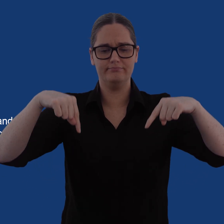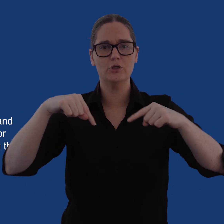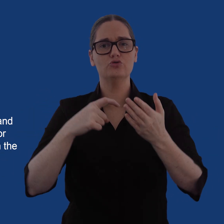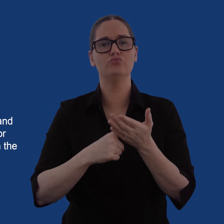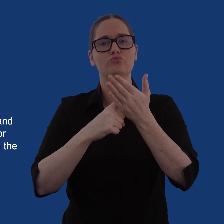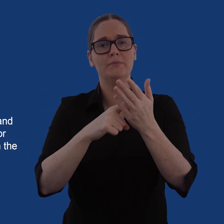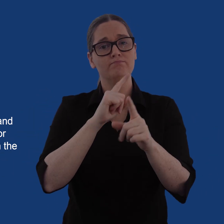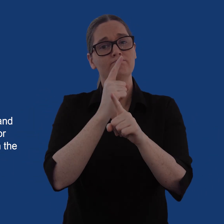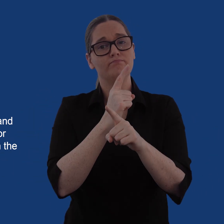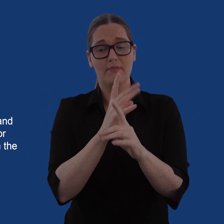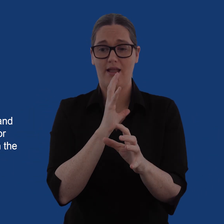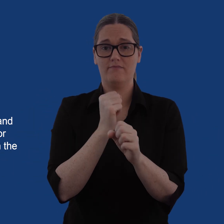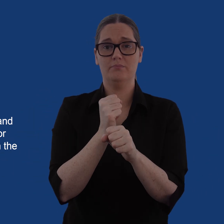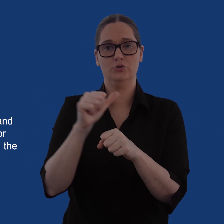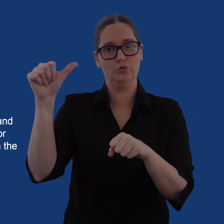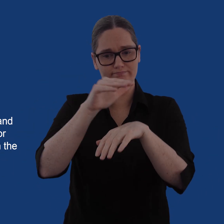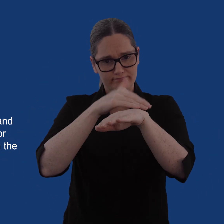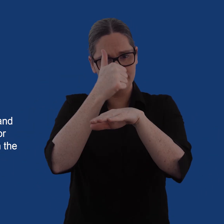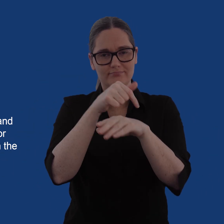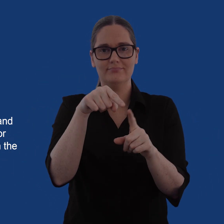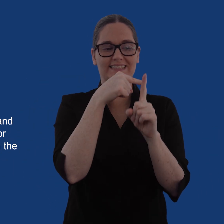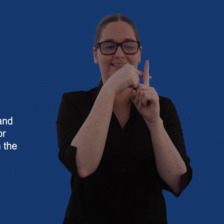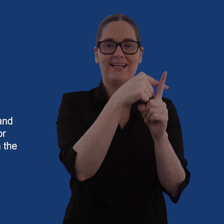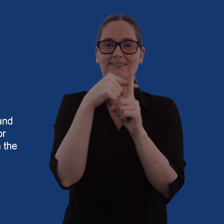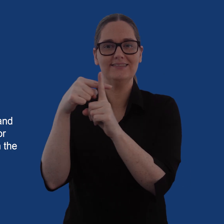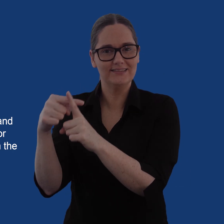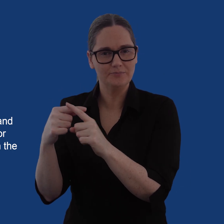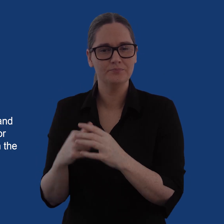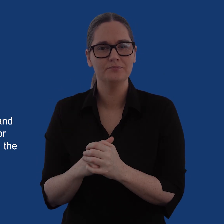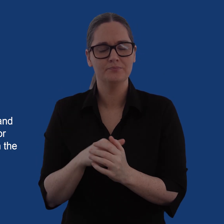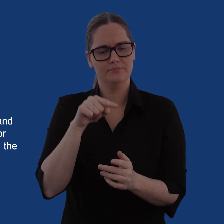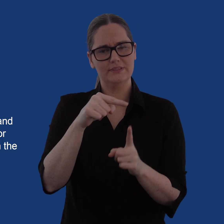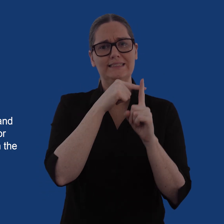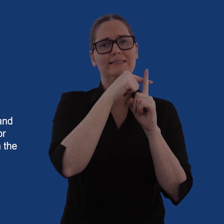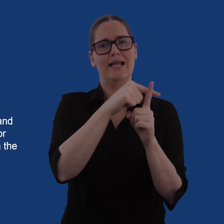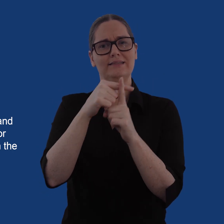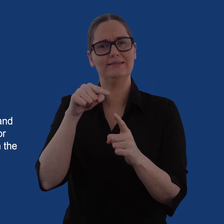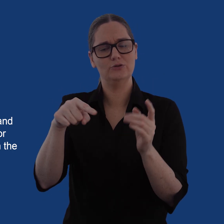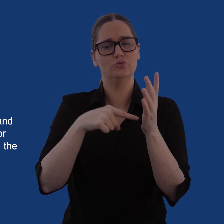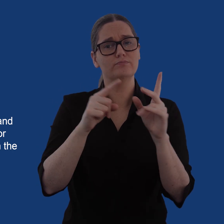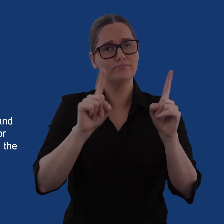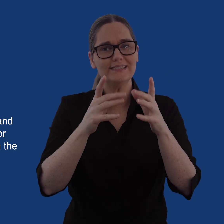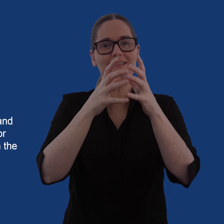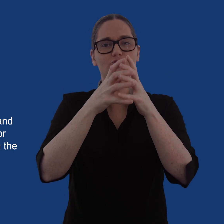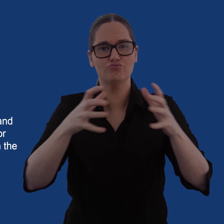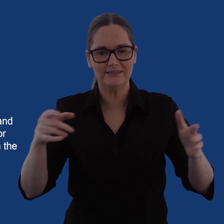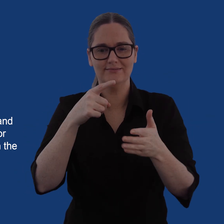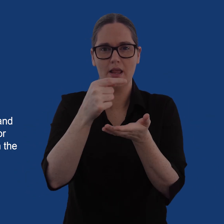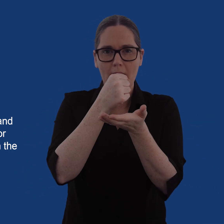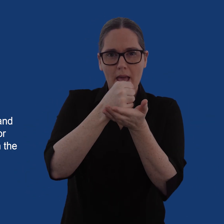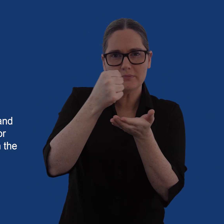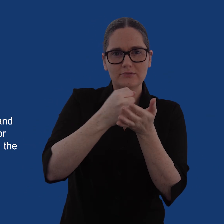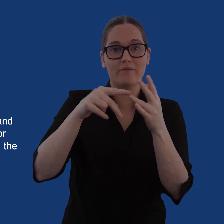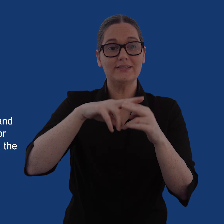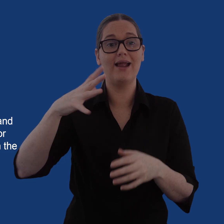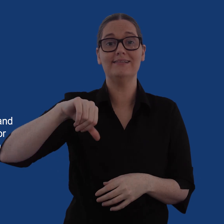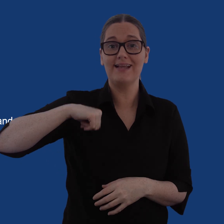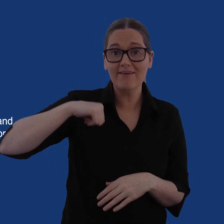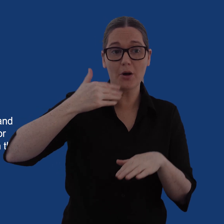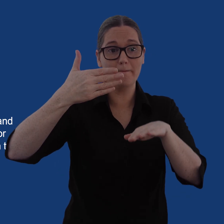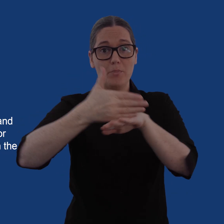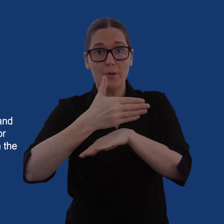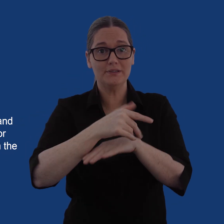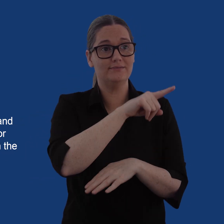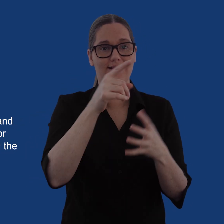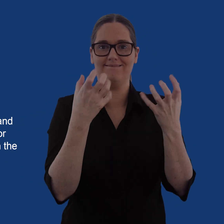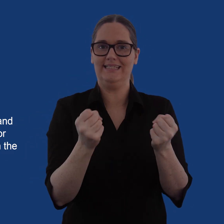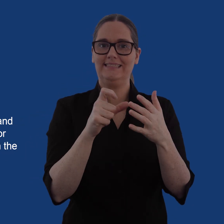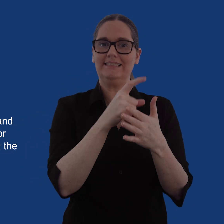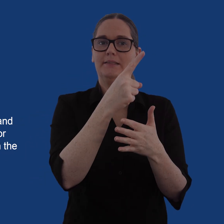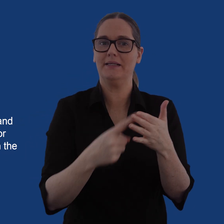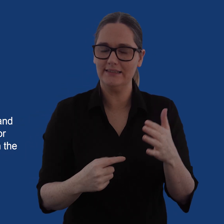Recommendation 7.18 said governments should set targets to increase the number of employees with disability.